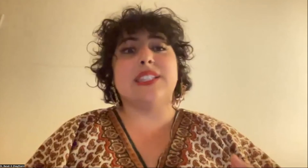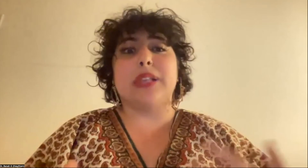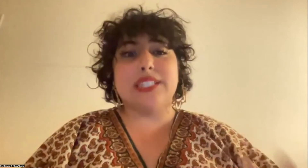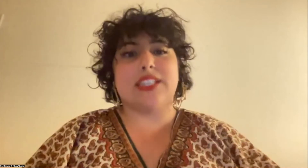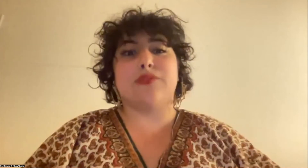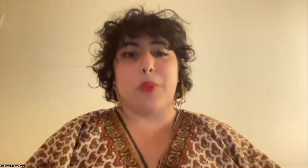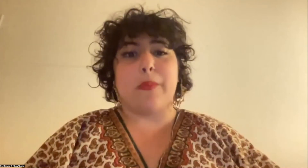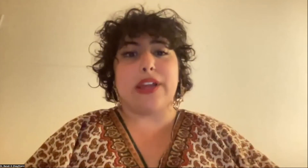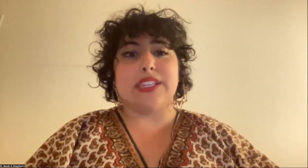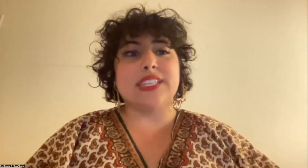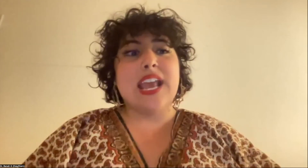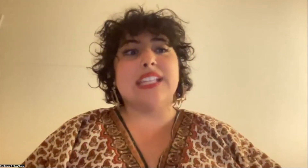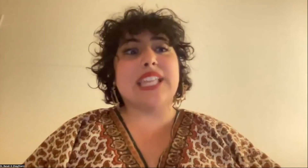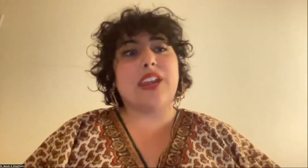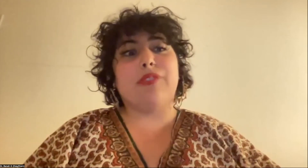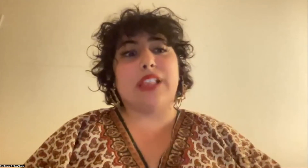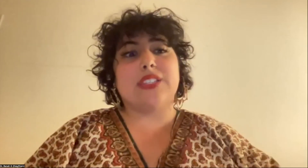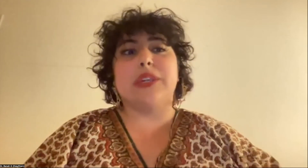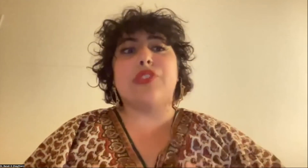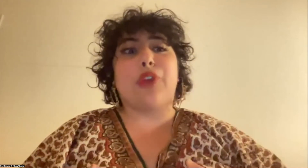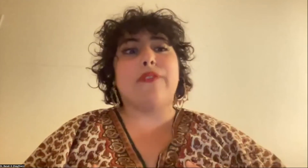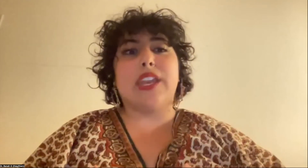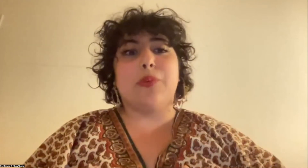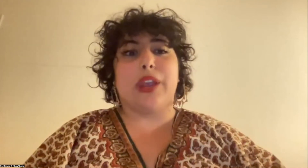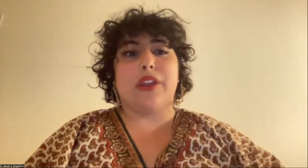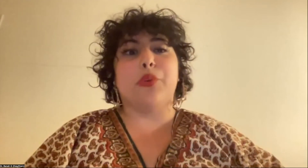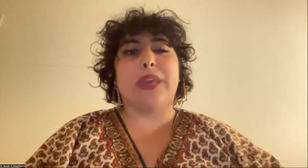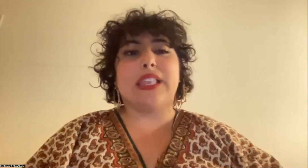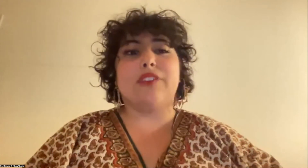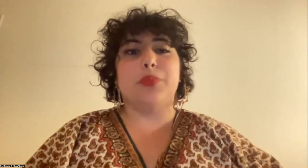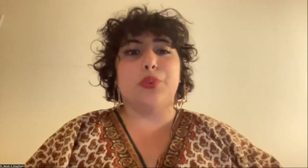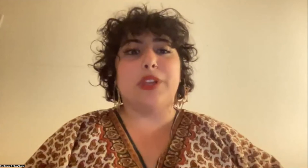displaces us from our bodies; instead I realized we can thrive anywhere and will make life bloom